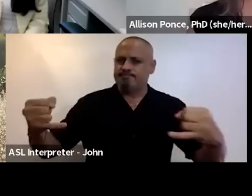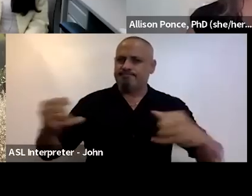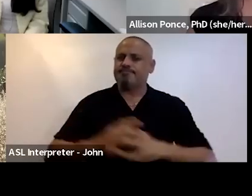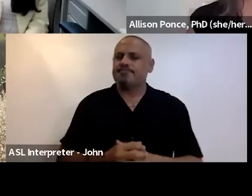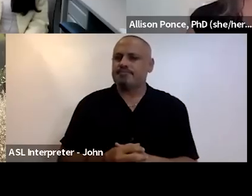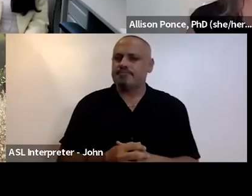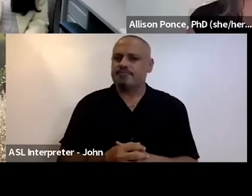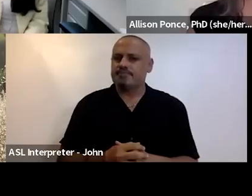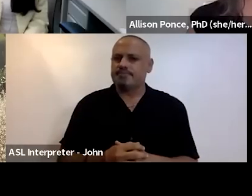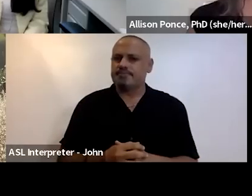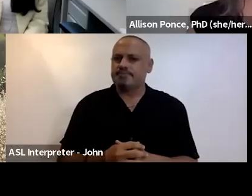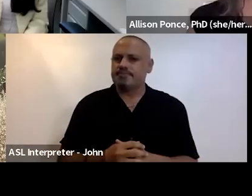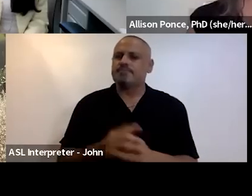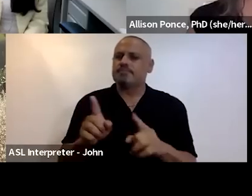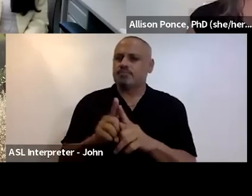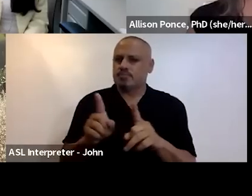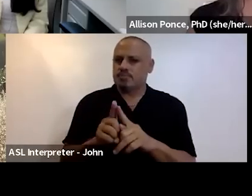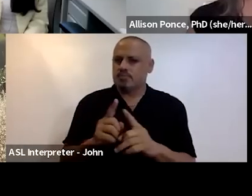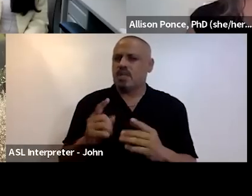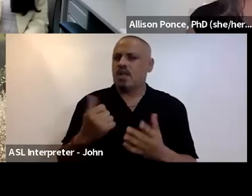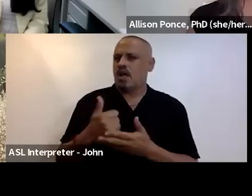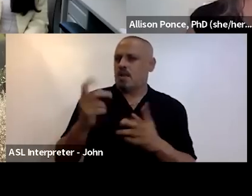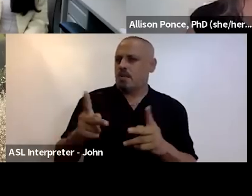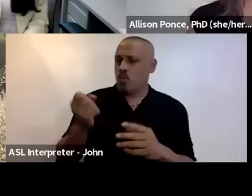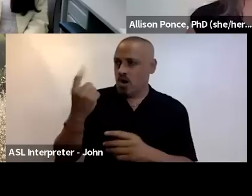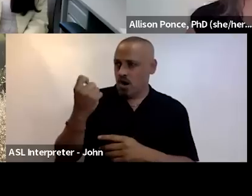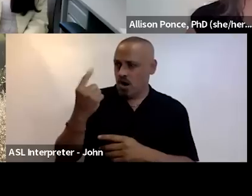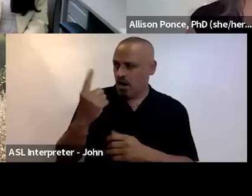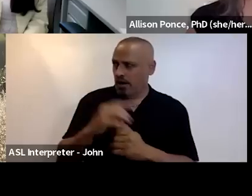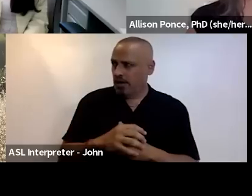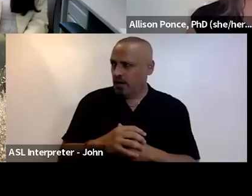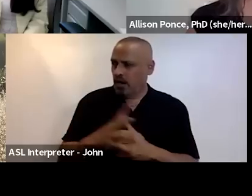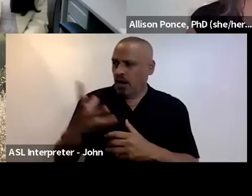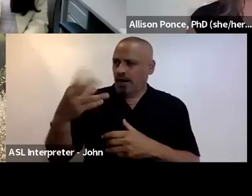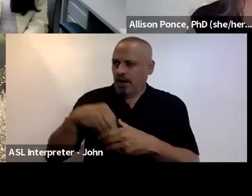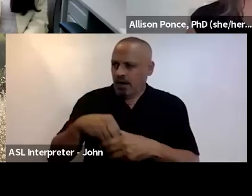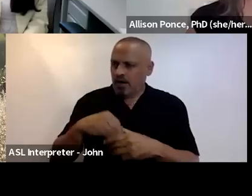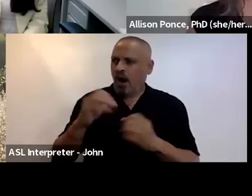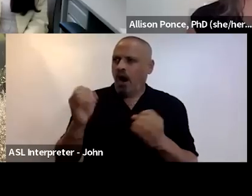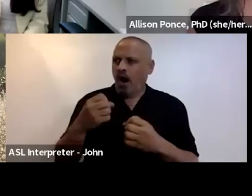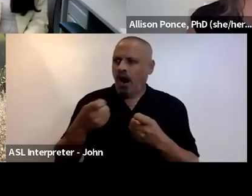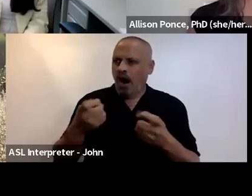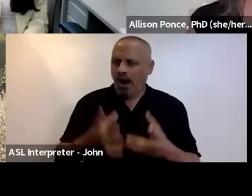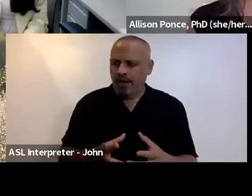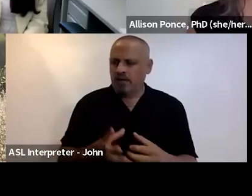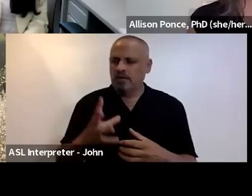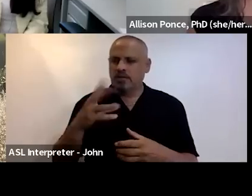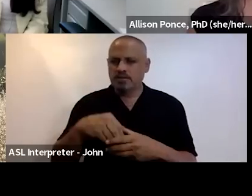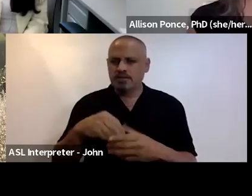as was just mentioned, but also helping people understand, including the office manager and including a maintenance staff